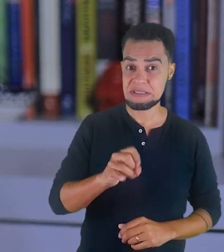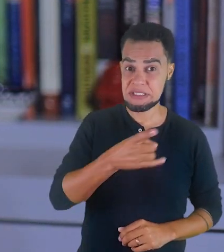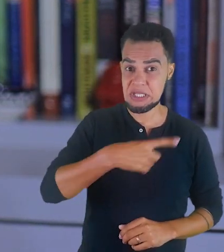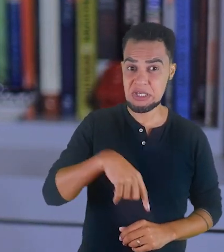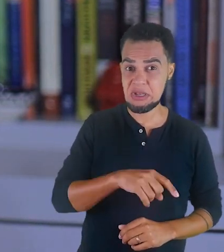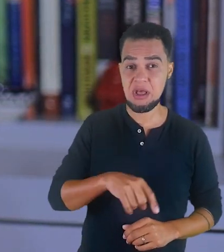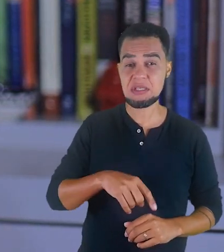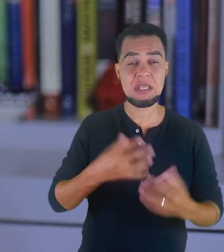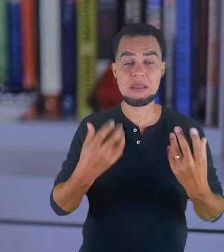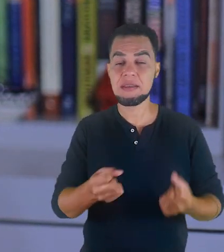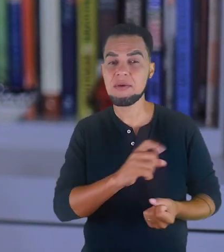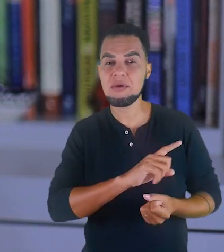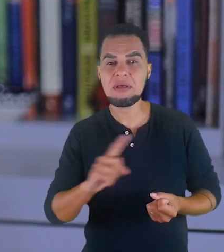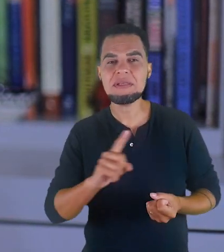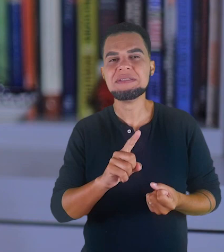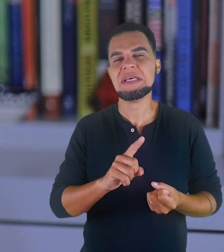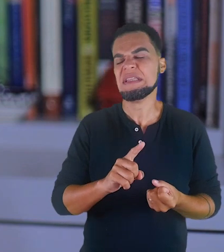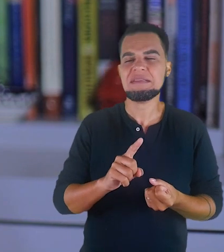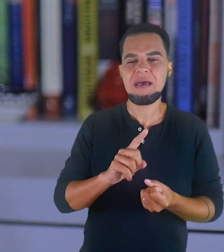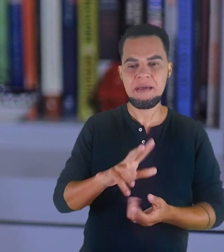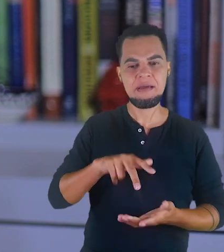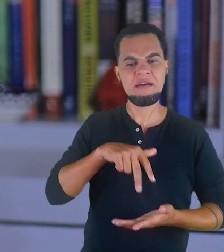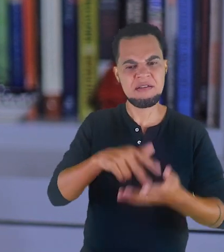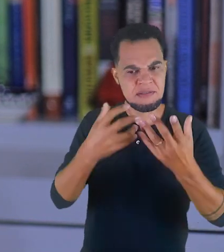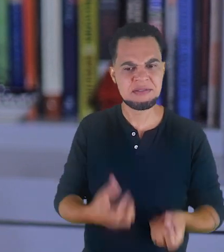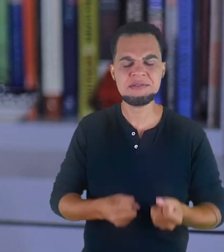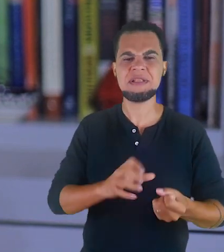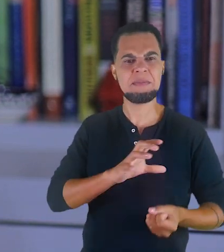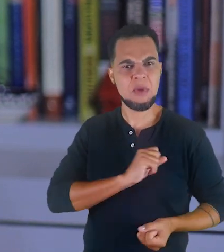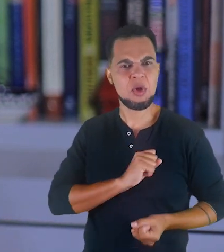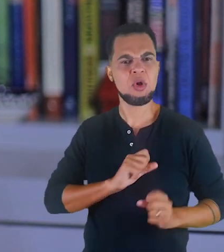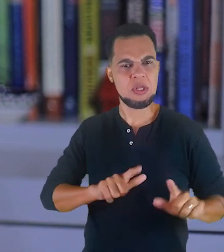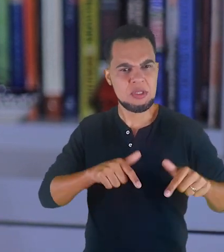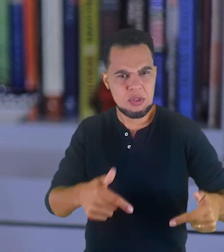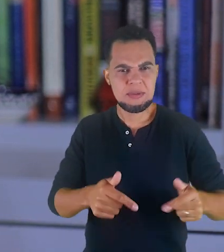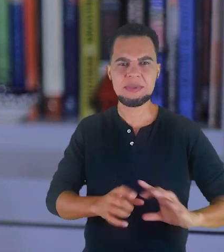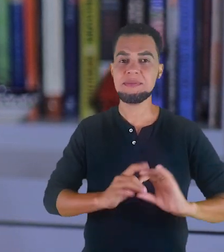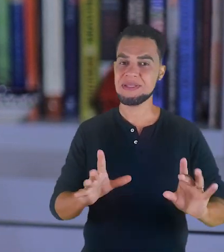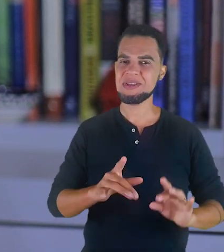as long as we refuse to fully address love's place in struggles for liberation,